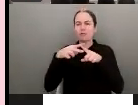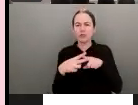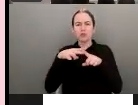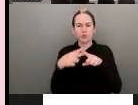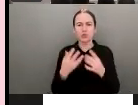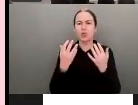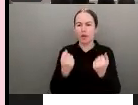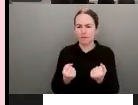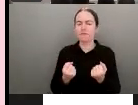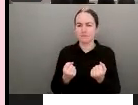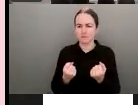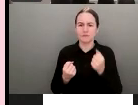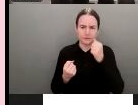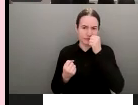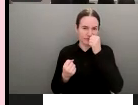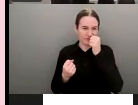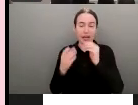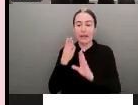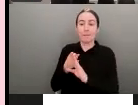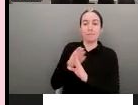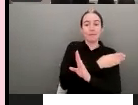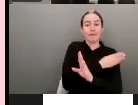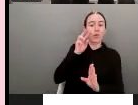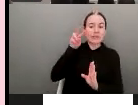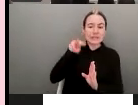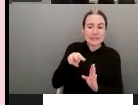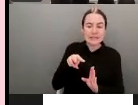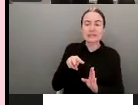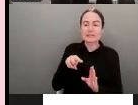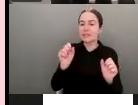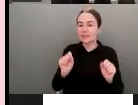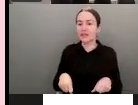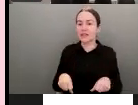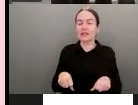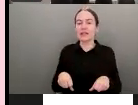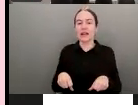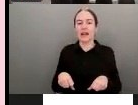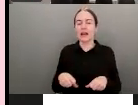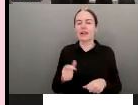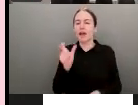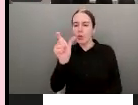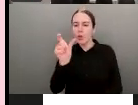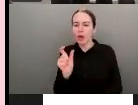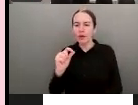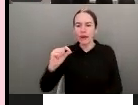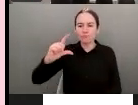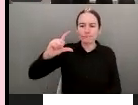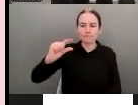and you can put in this, that is not really an automation, but